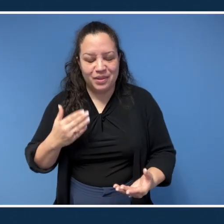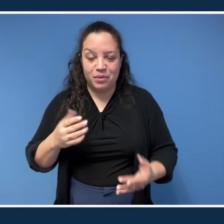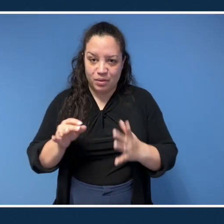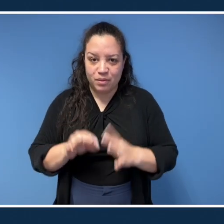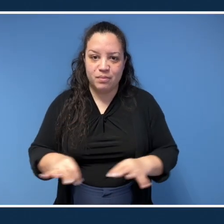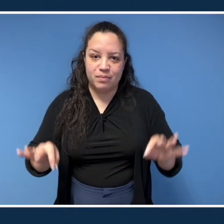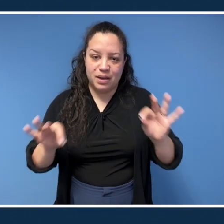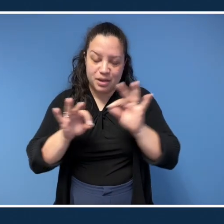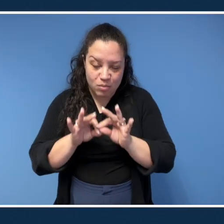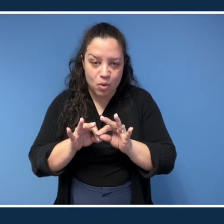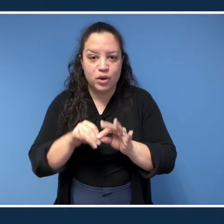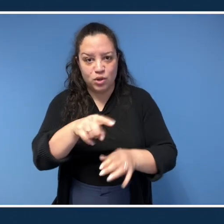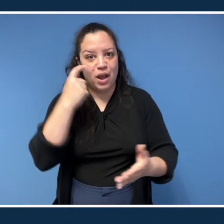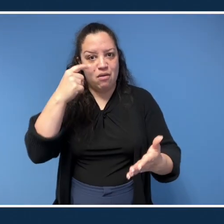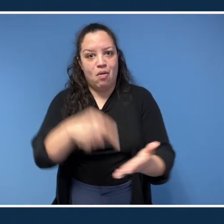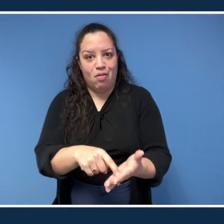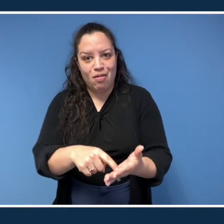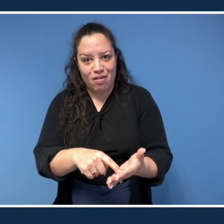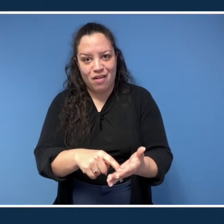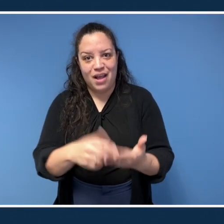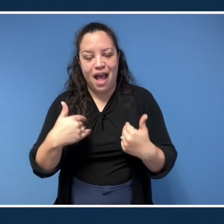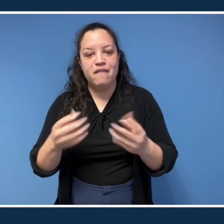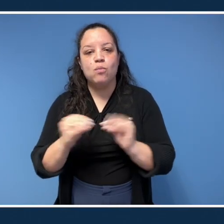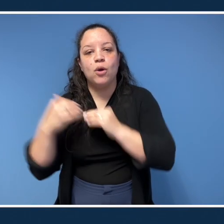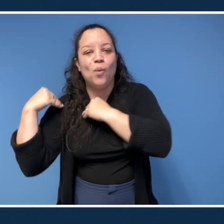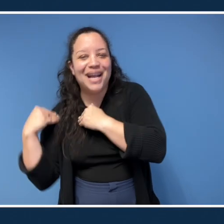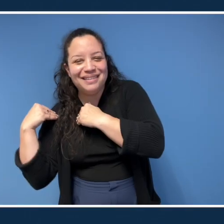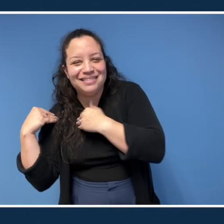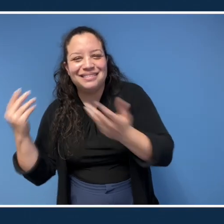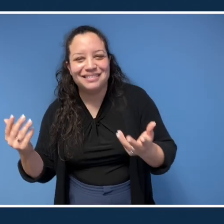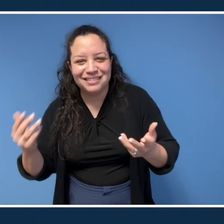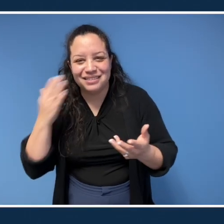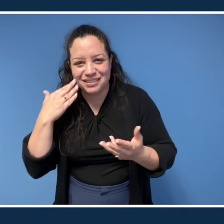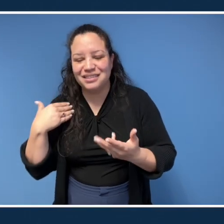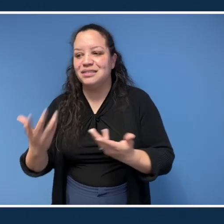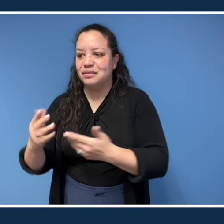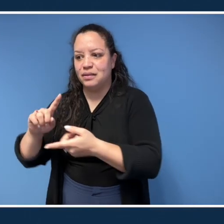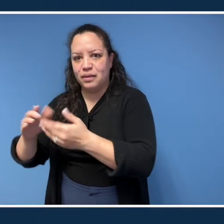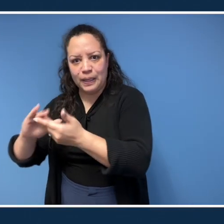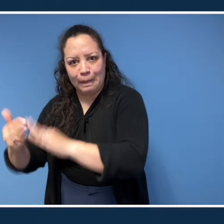things as well too. And it's important for you to I appreciate that you acknowledge that because there is extra weight.